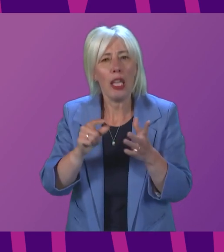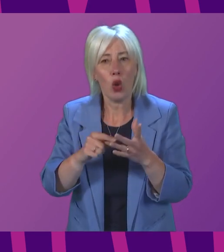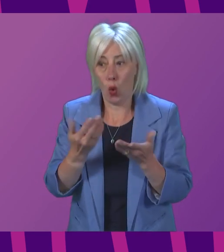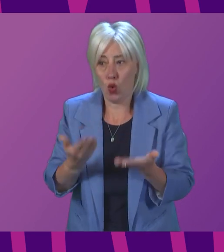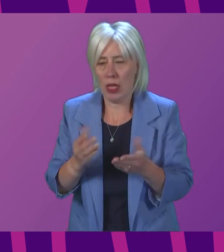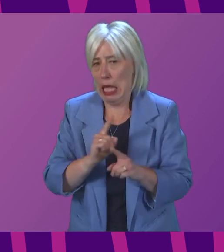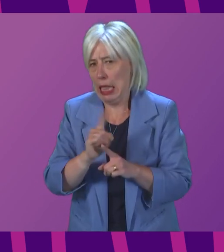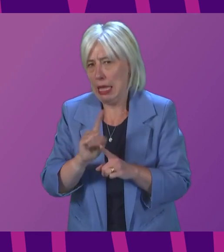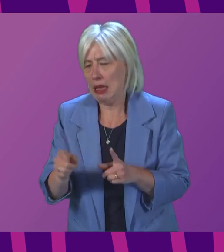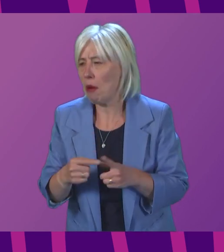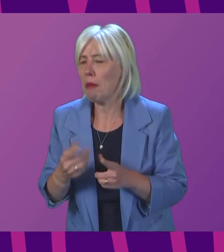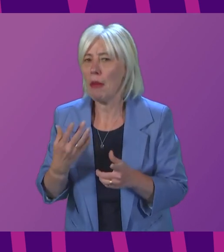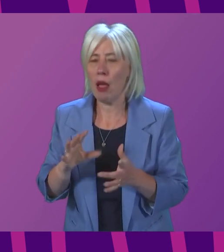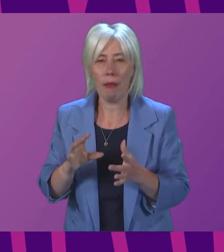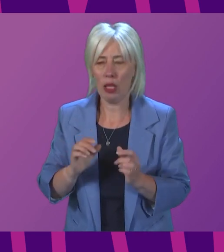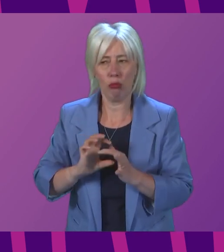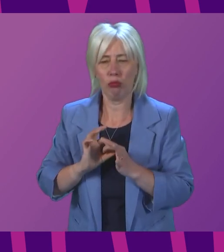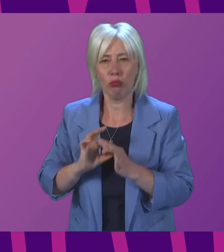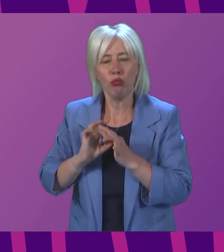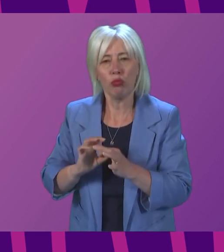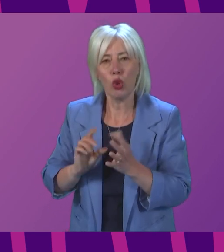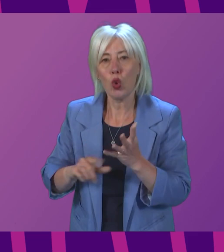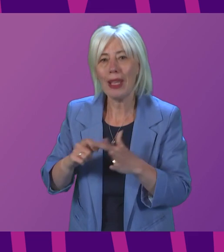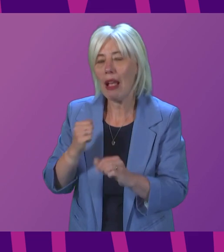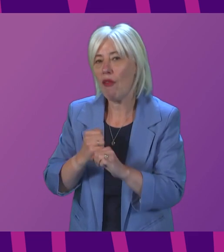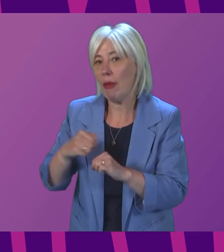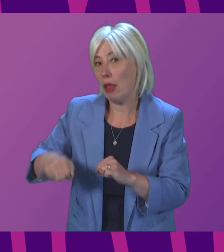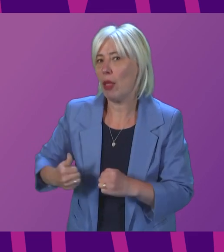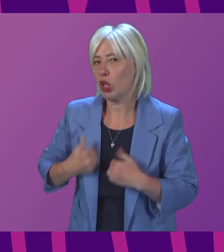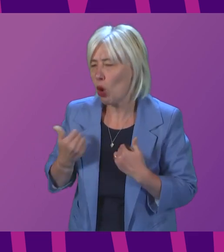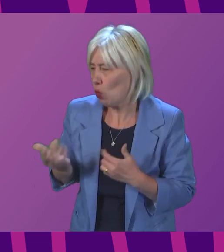We sought to engage with the UK Government this morning to seek further details, and